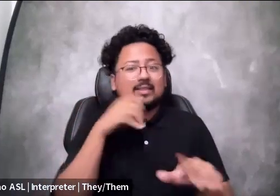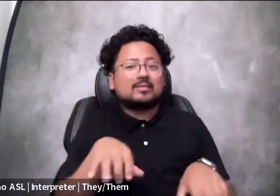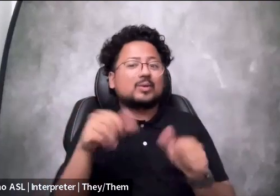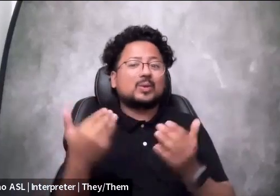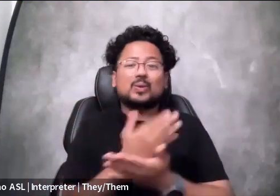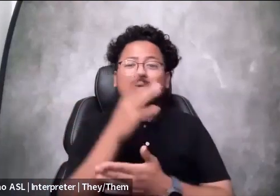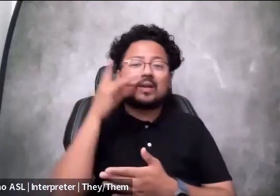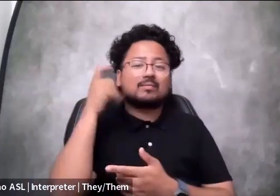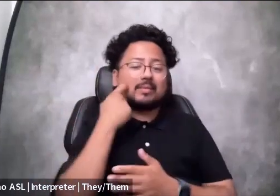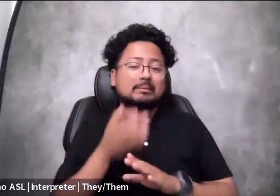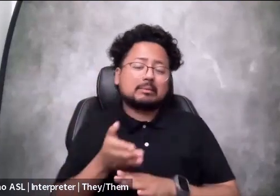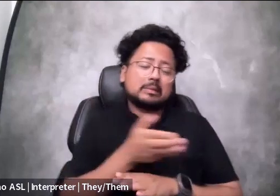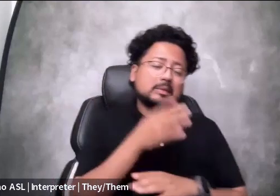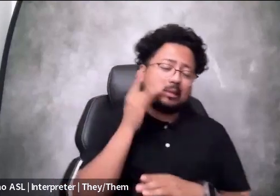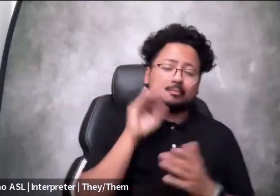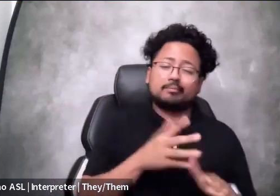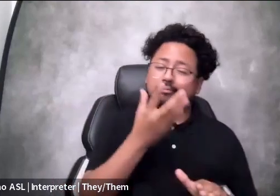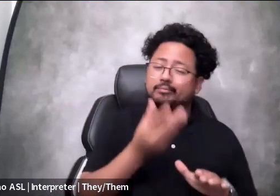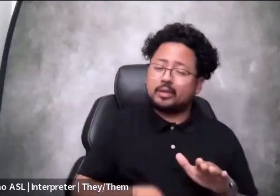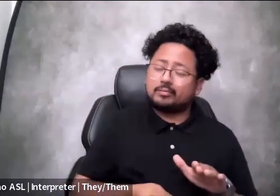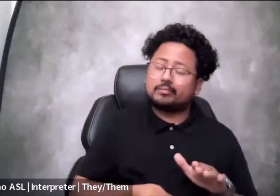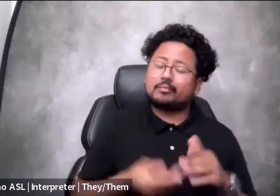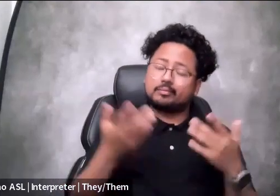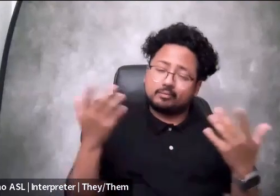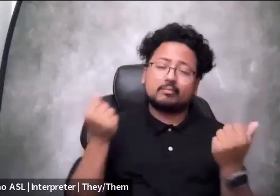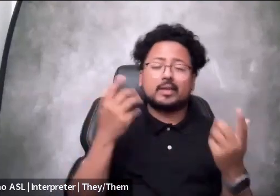their last cat had passed away because there's lots of situations in which